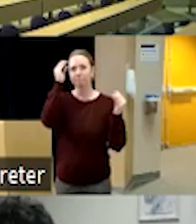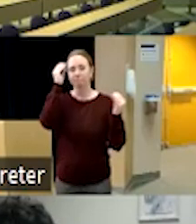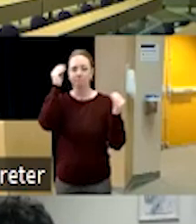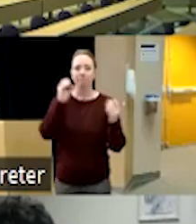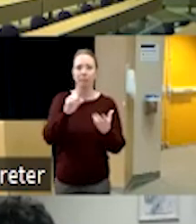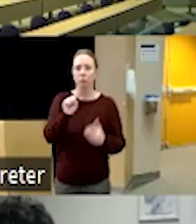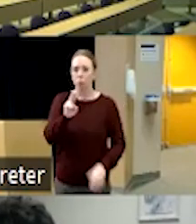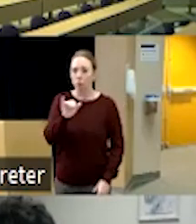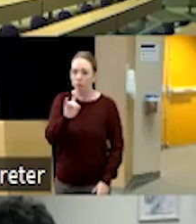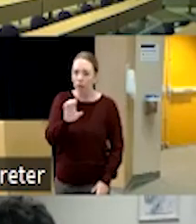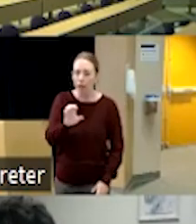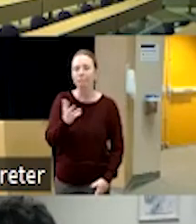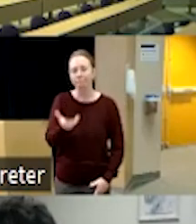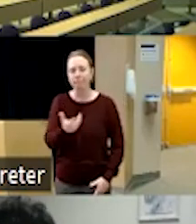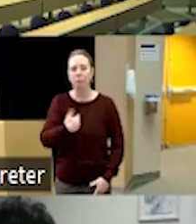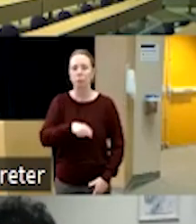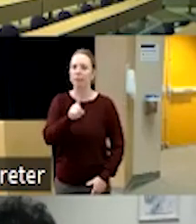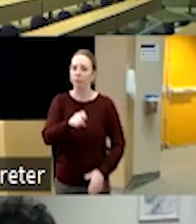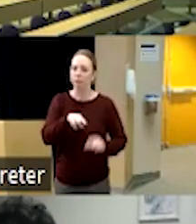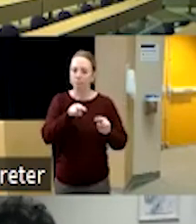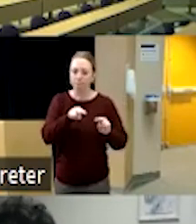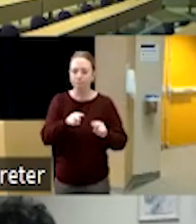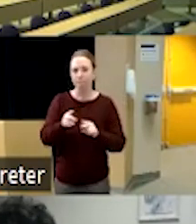um and that's why we need to work very closely with the psychiatrists